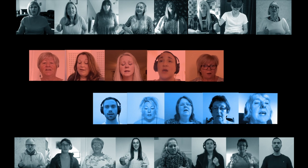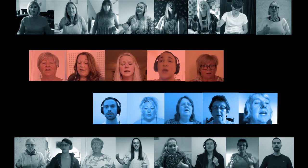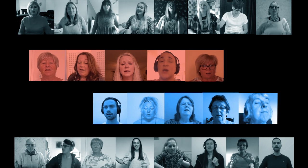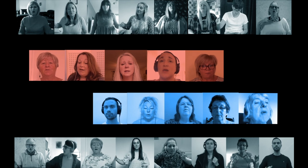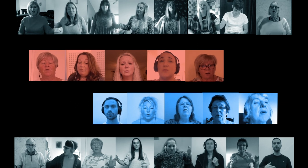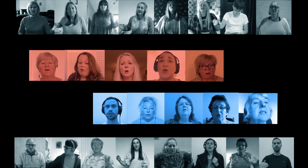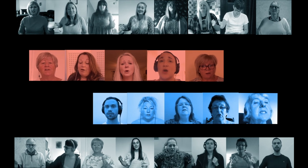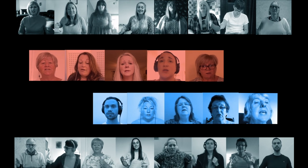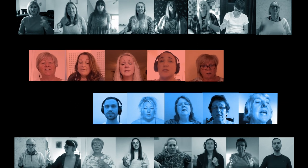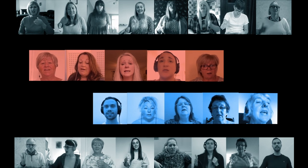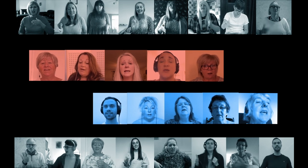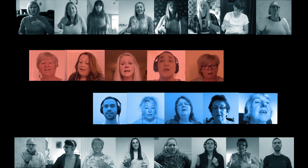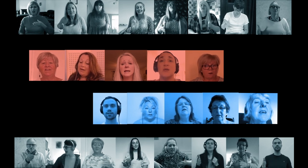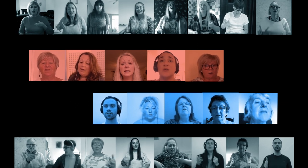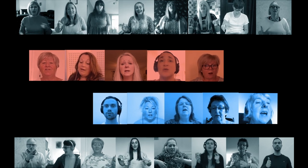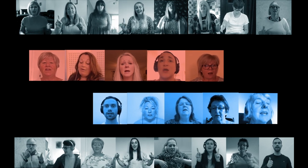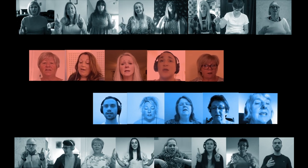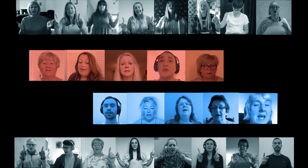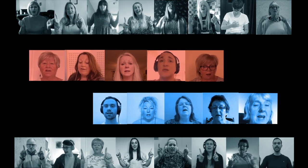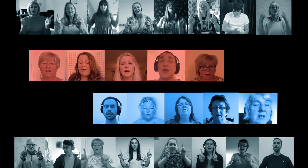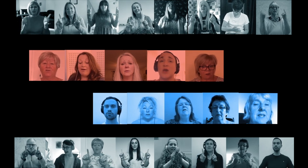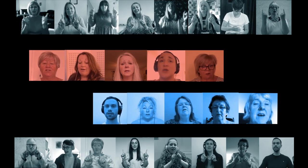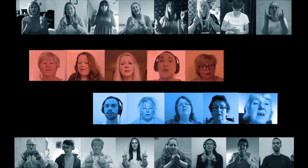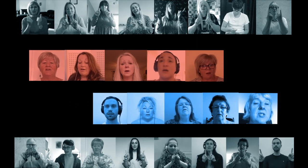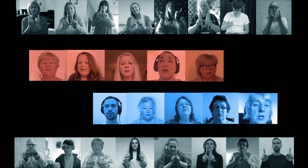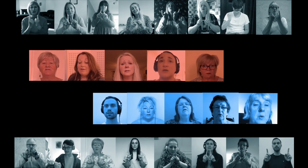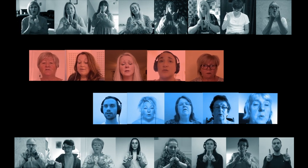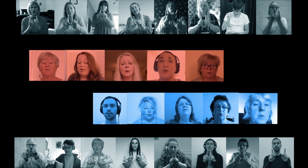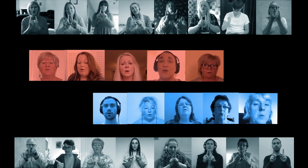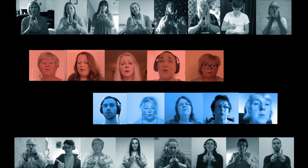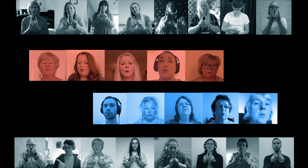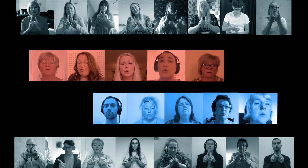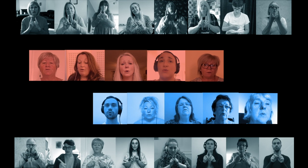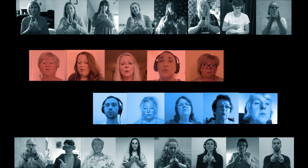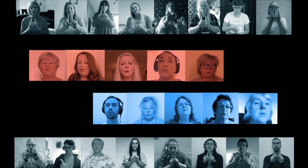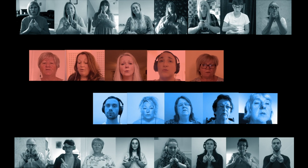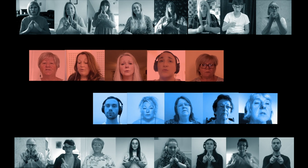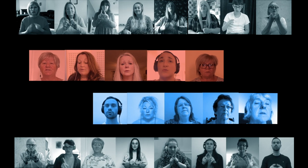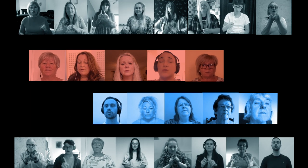It brought us near and it carried us close